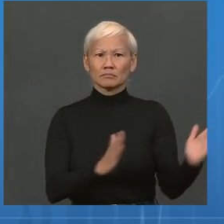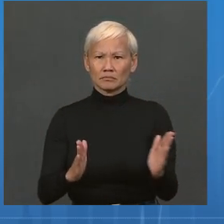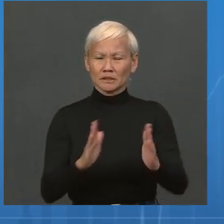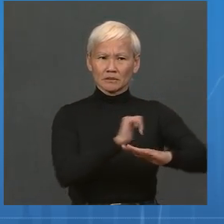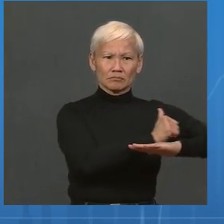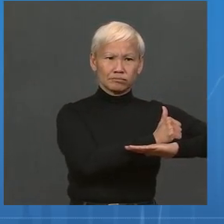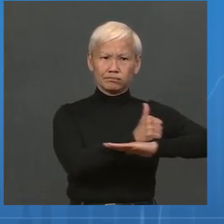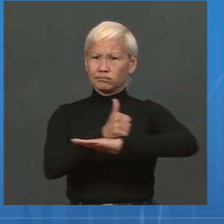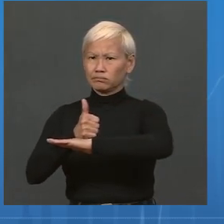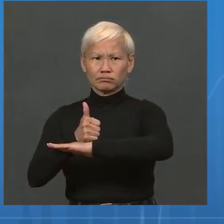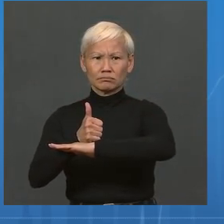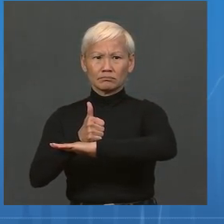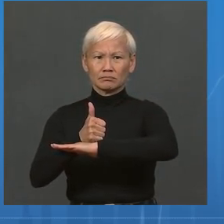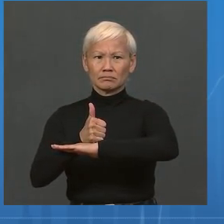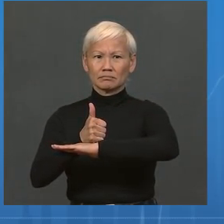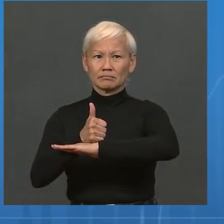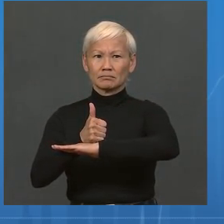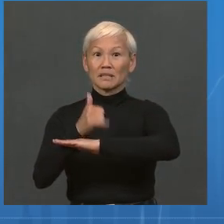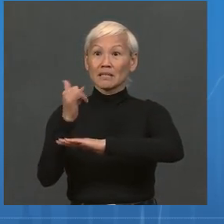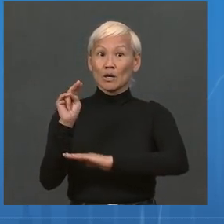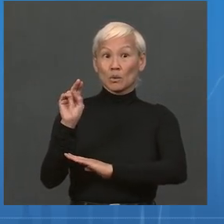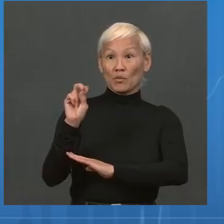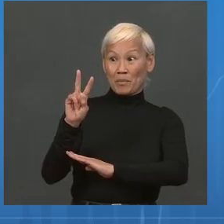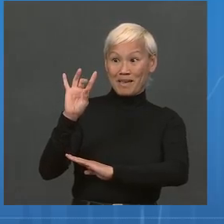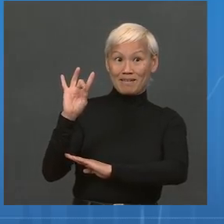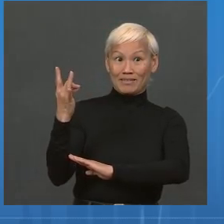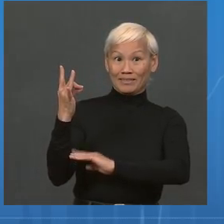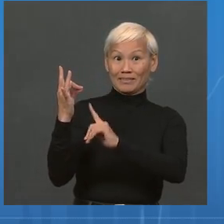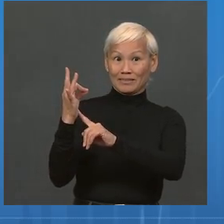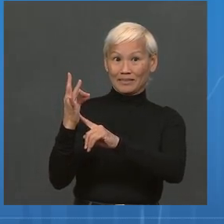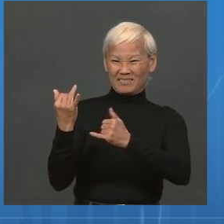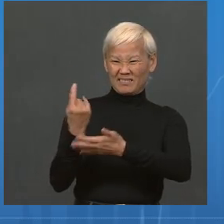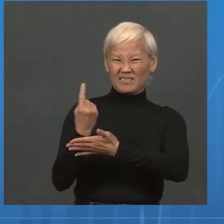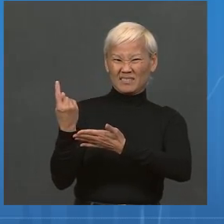And beginning the week of November 8th, our program will be fully up and running,